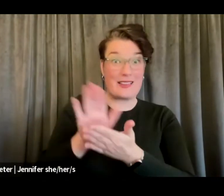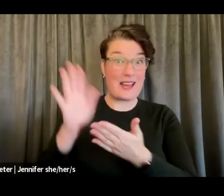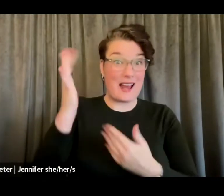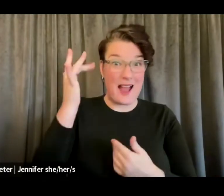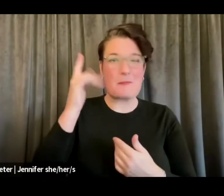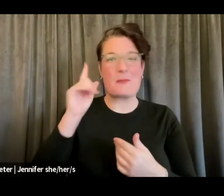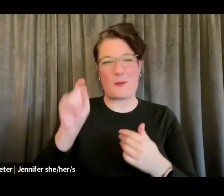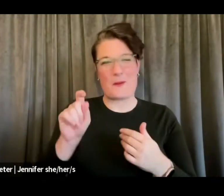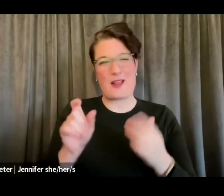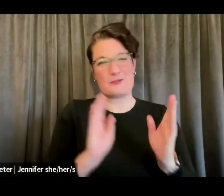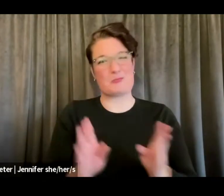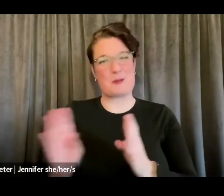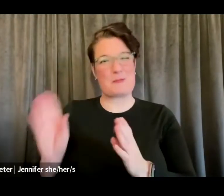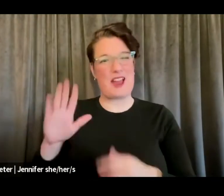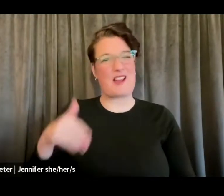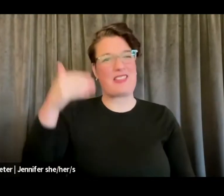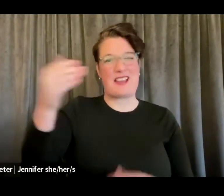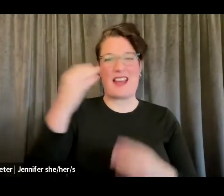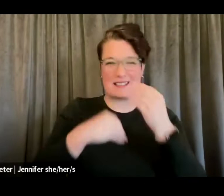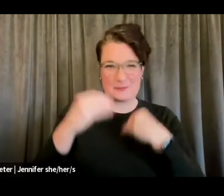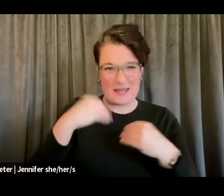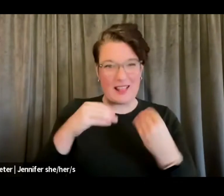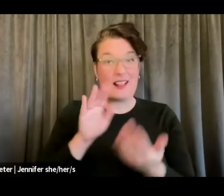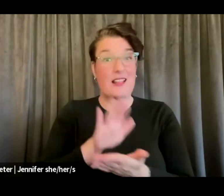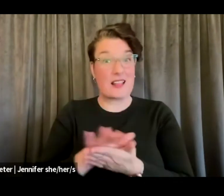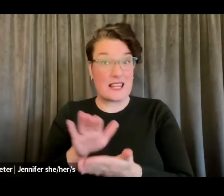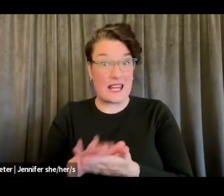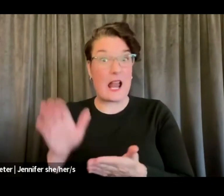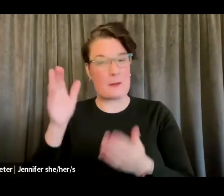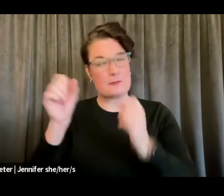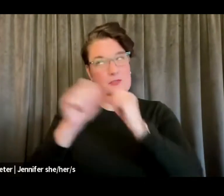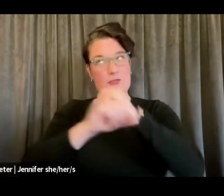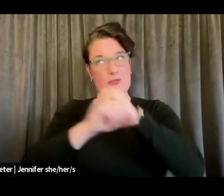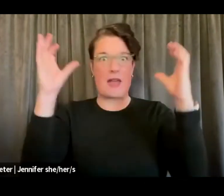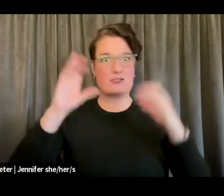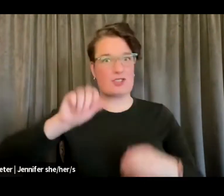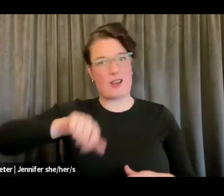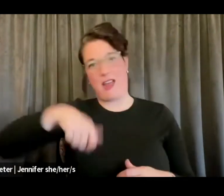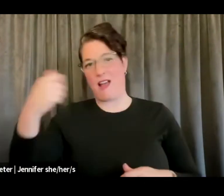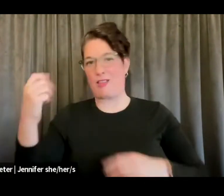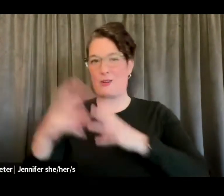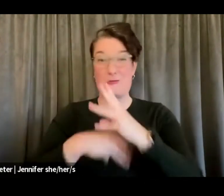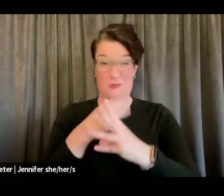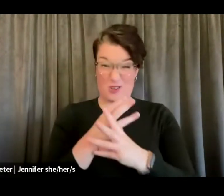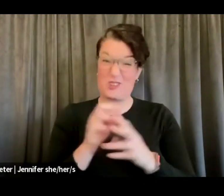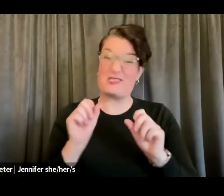to prepare the next meal cleaning up to imagine that another world is possible.